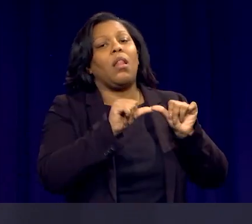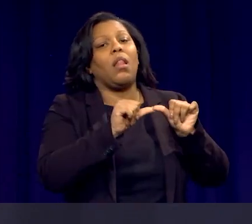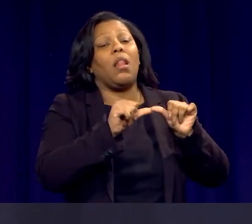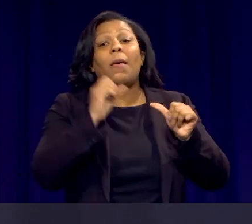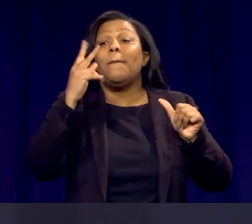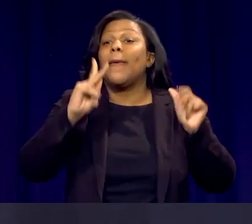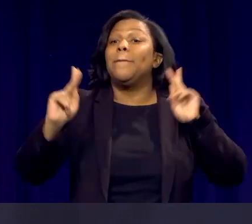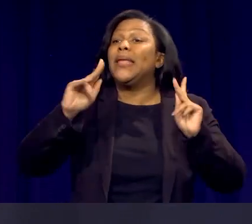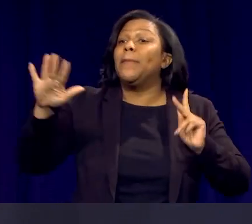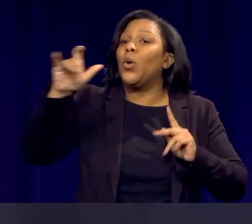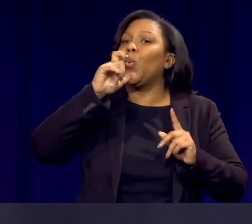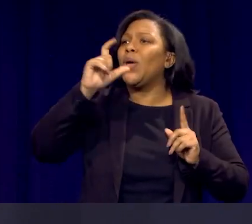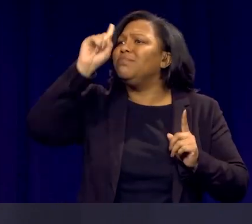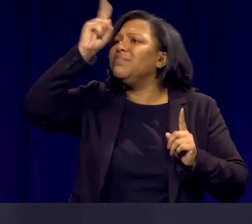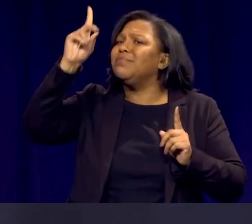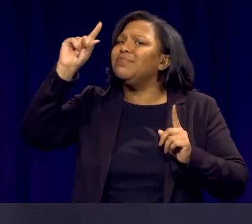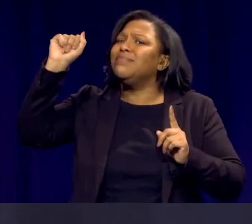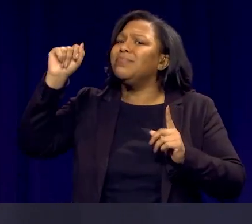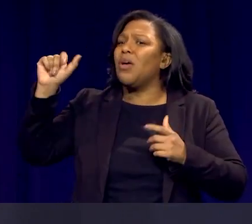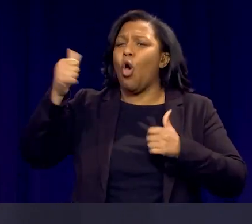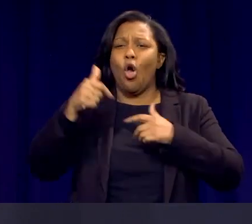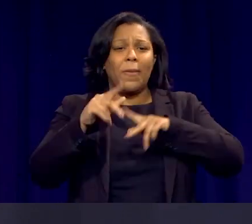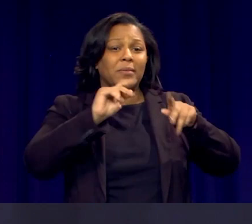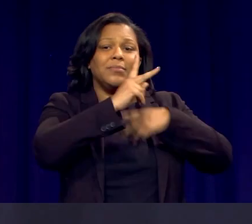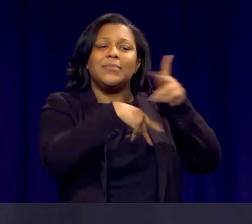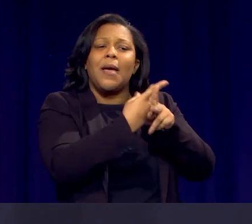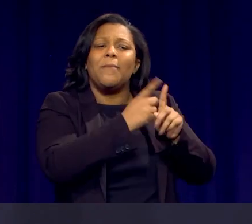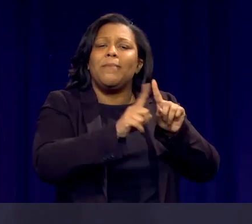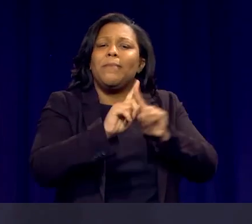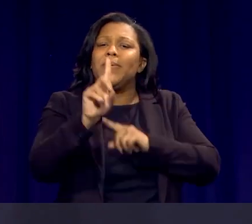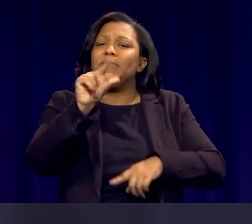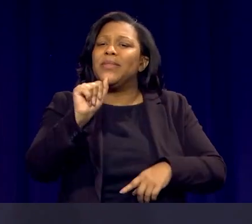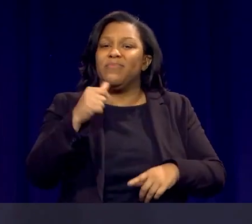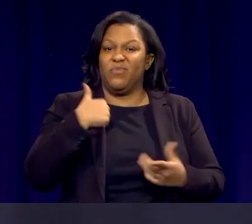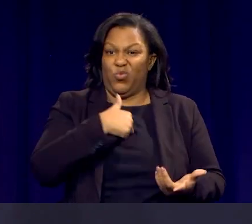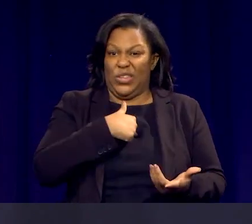and there's many people with intellectual and developmental disabilities and other disabilities that,